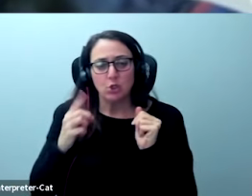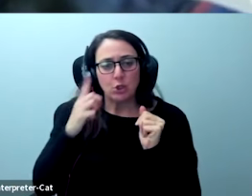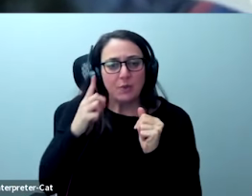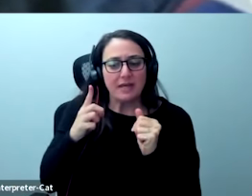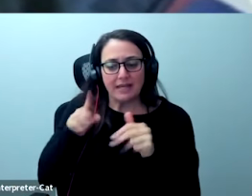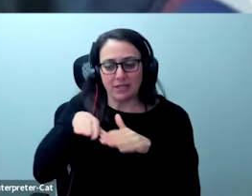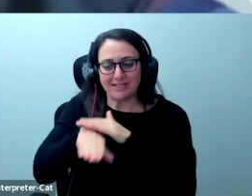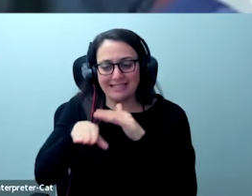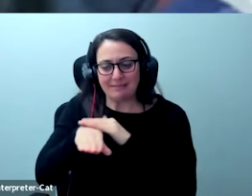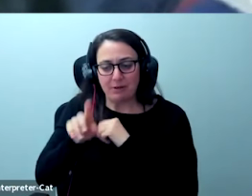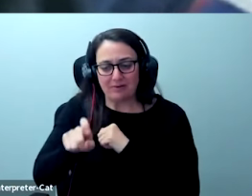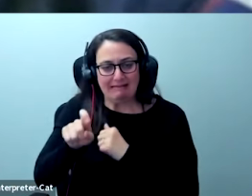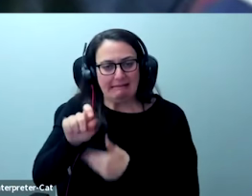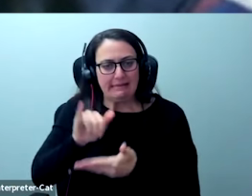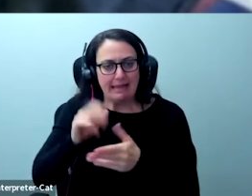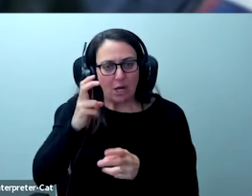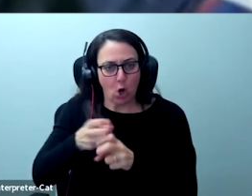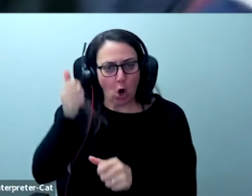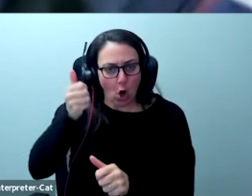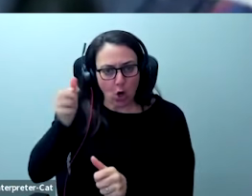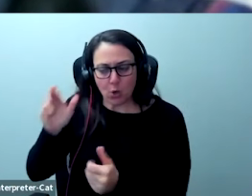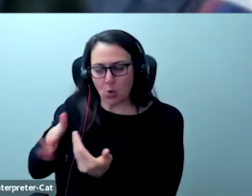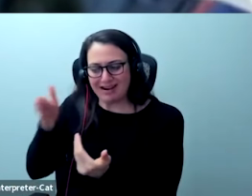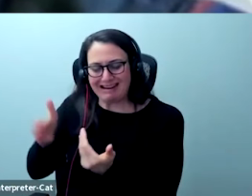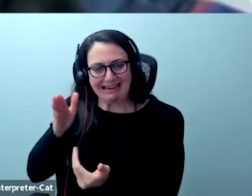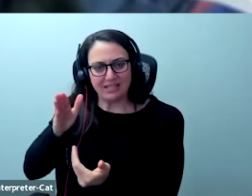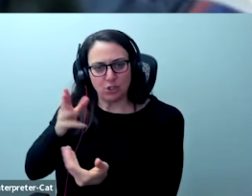"that are harder or easier "to advocate for in the workplace?"